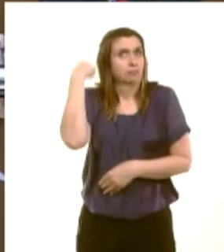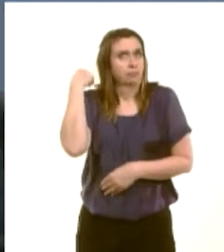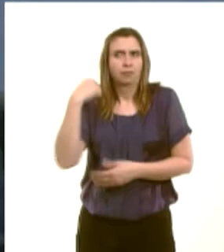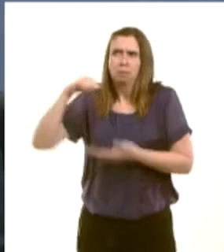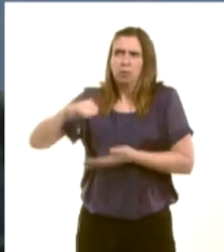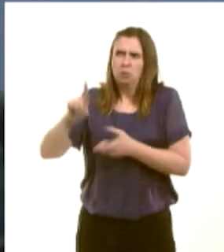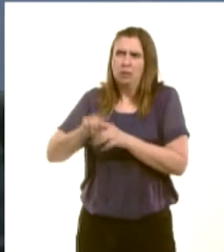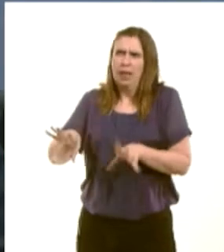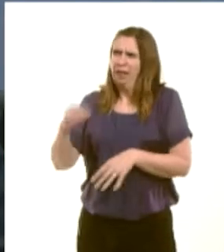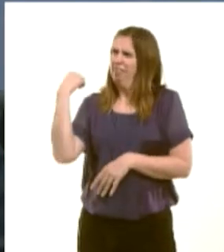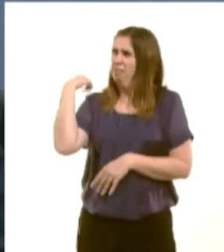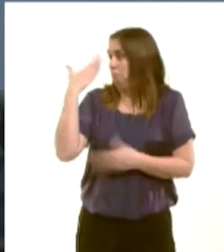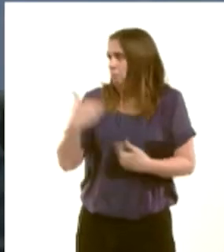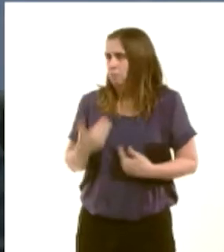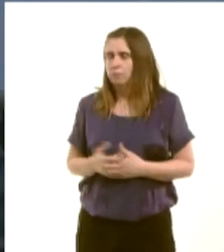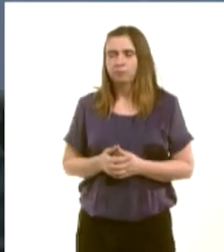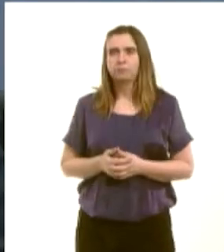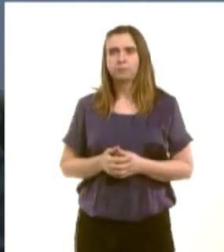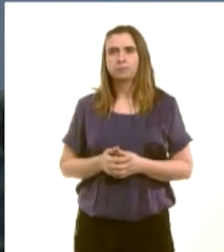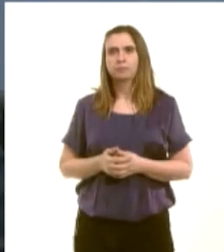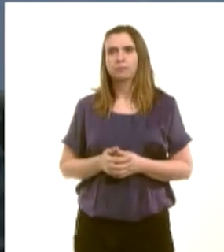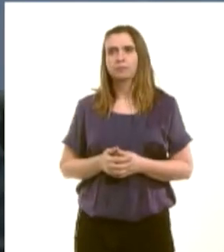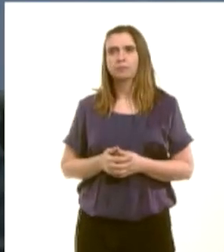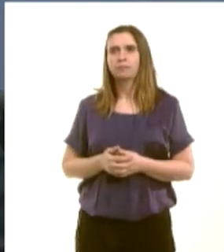time. But, the point is this: he will not be surprised when I say that I agree more